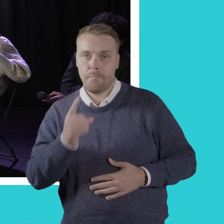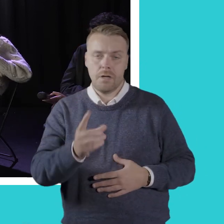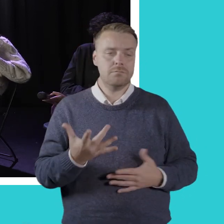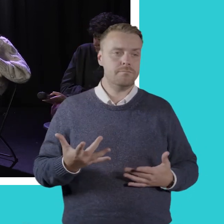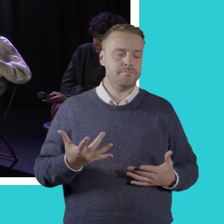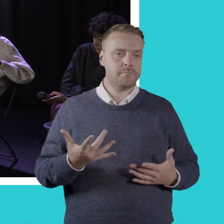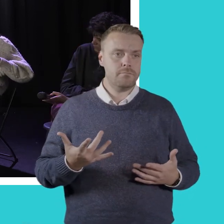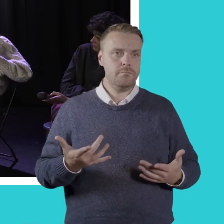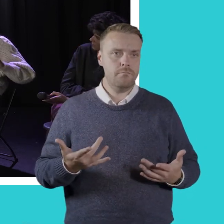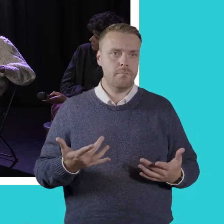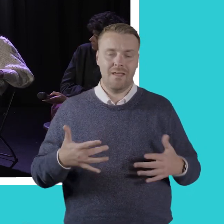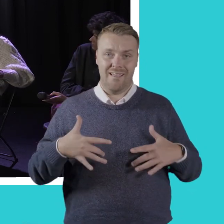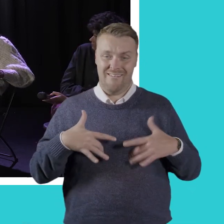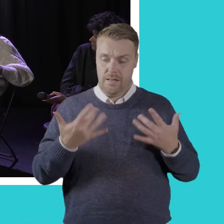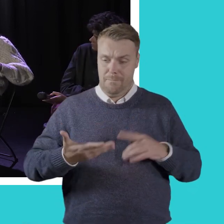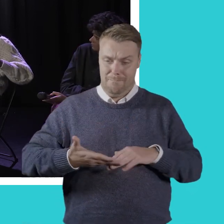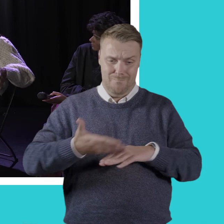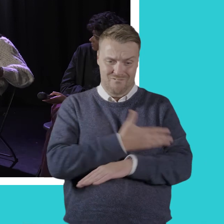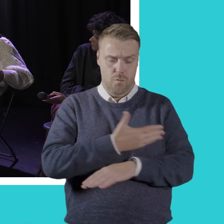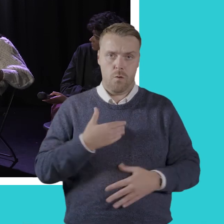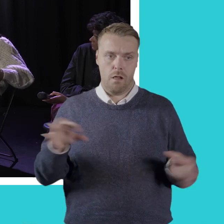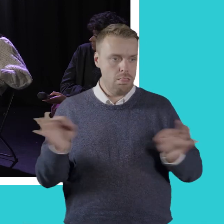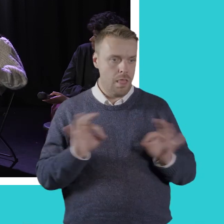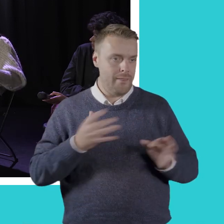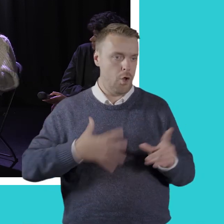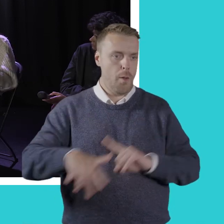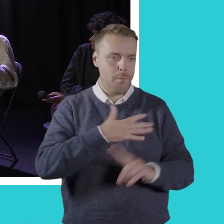I felt like I had no connections no community when I started running that and I genuinely was